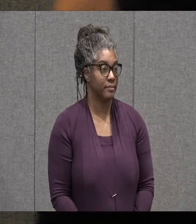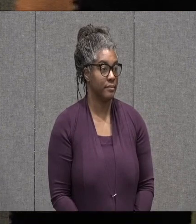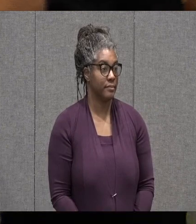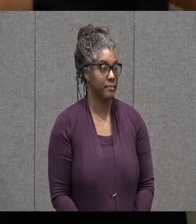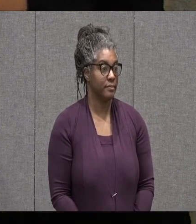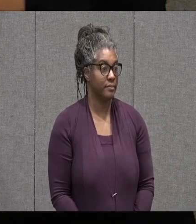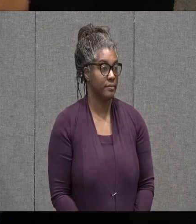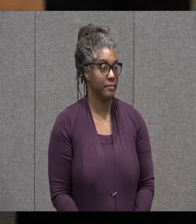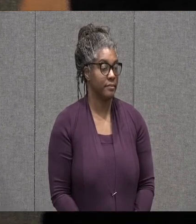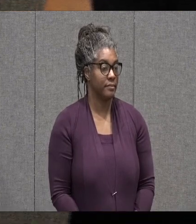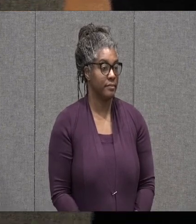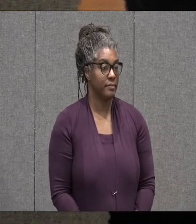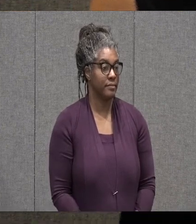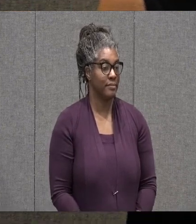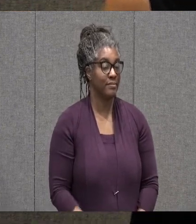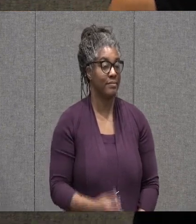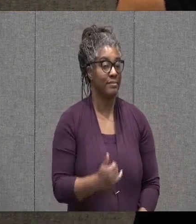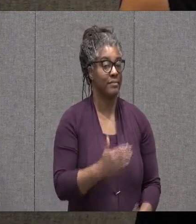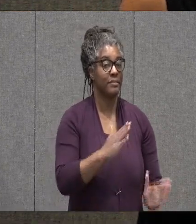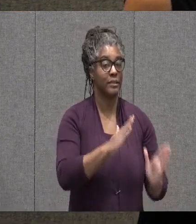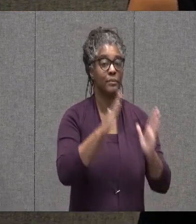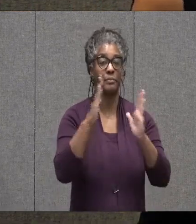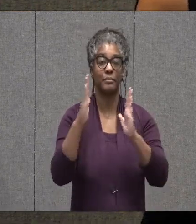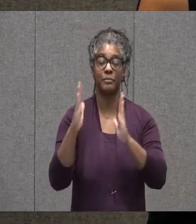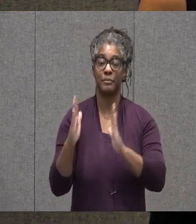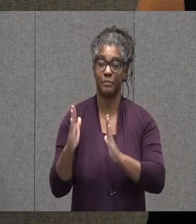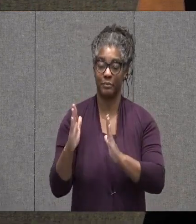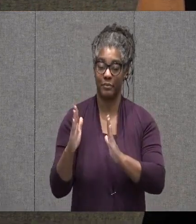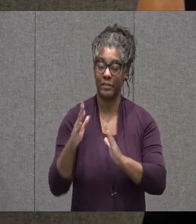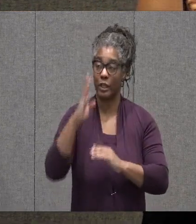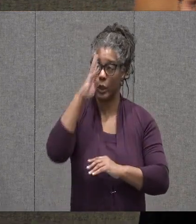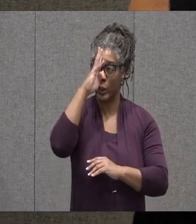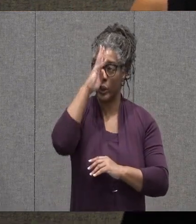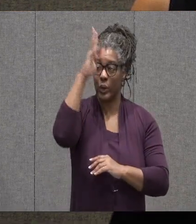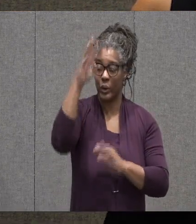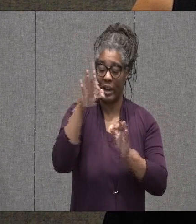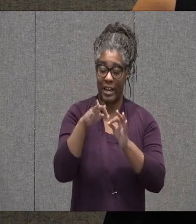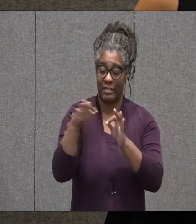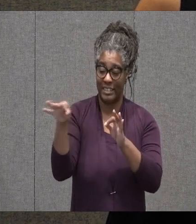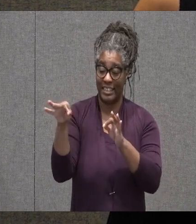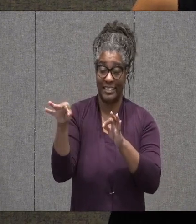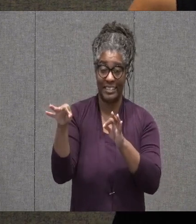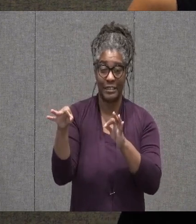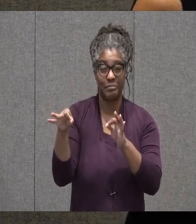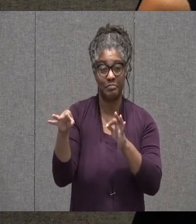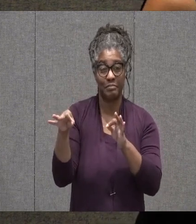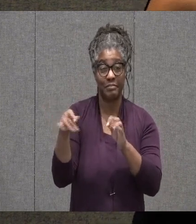Next, let's move over to our creative sentence. Can you think of a creative sentence